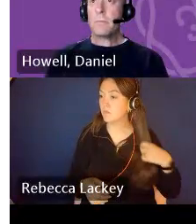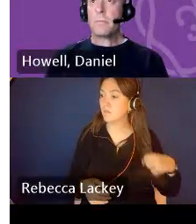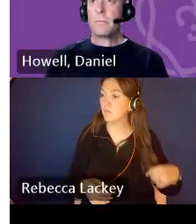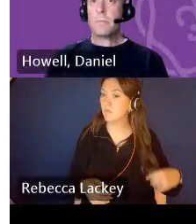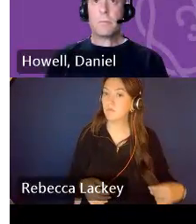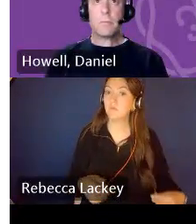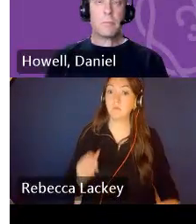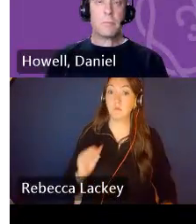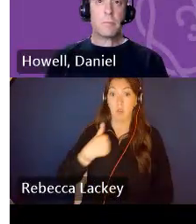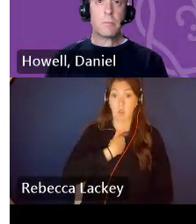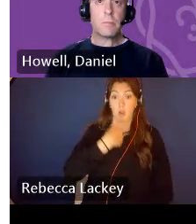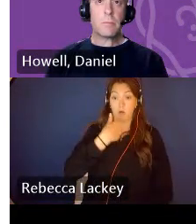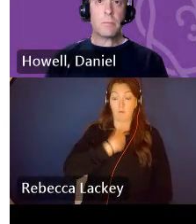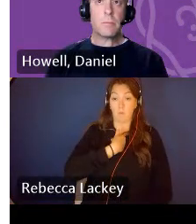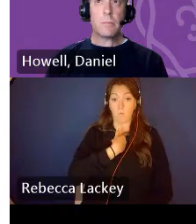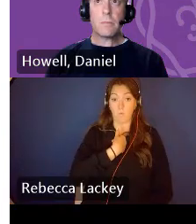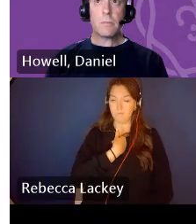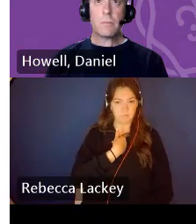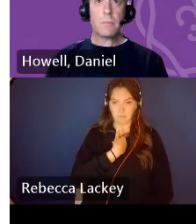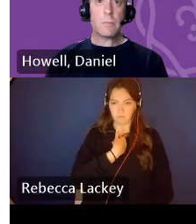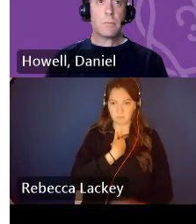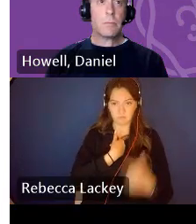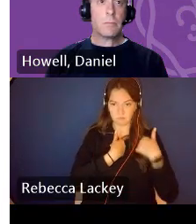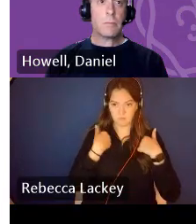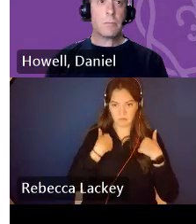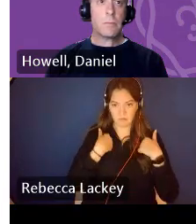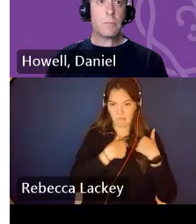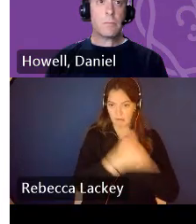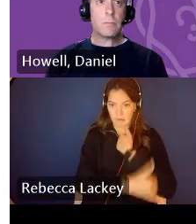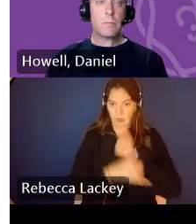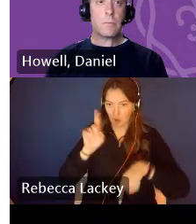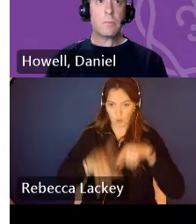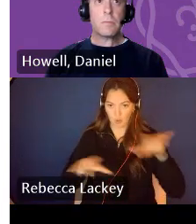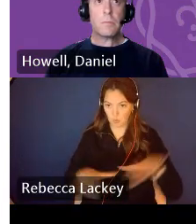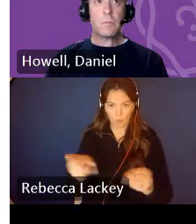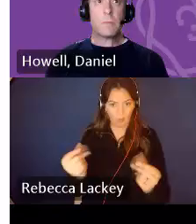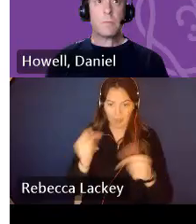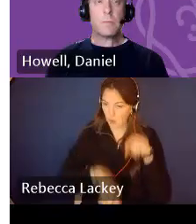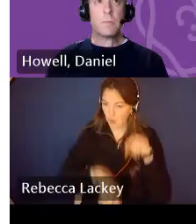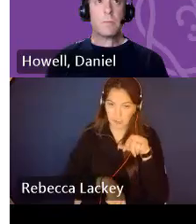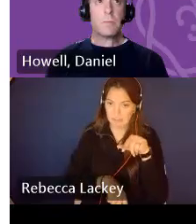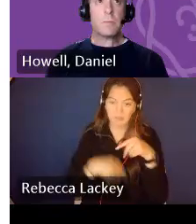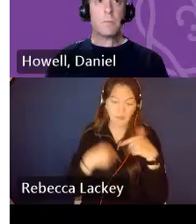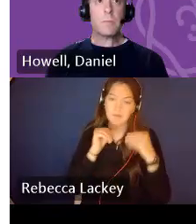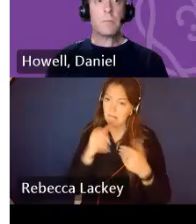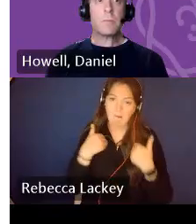the county would not be able to do this as quickly. We wouldn't have the funds available to